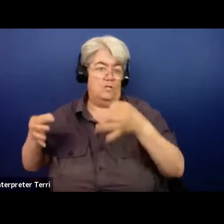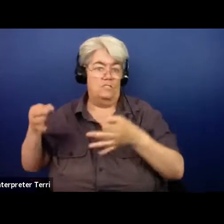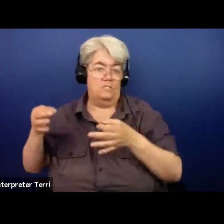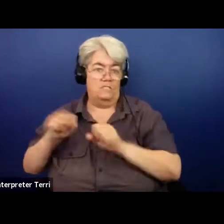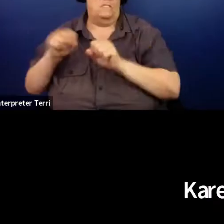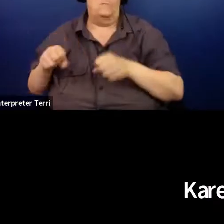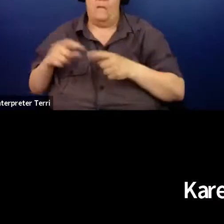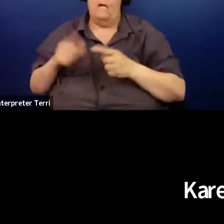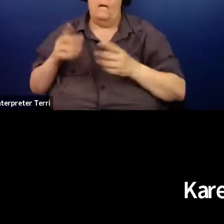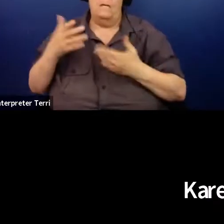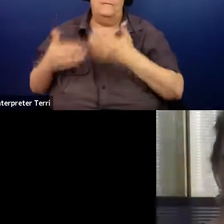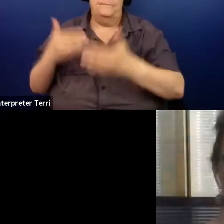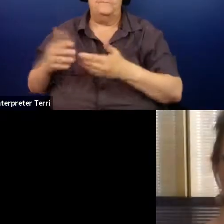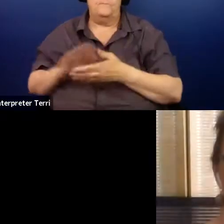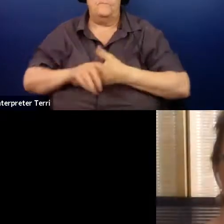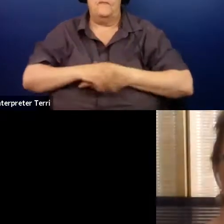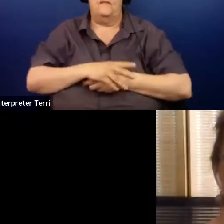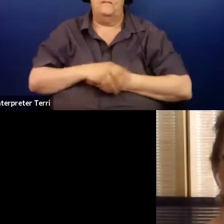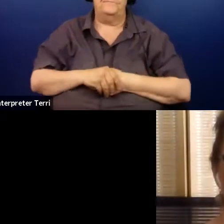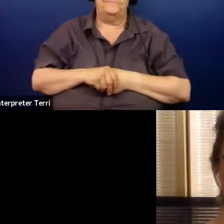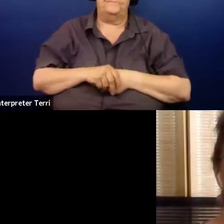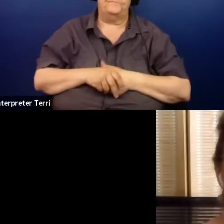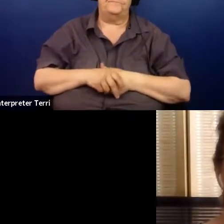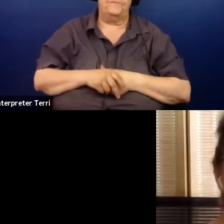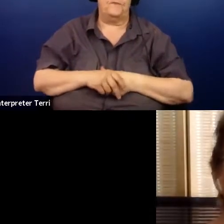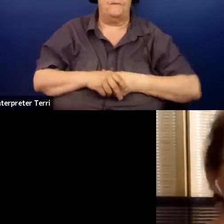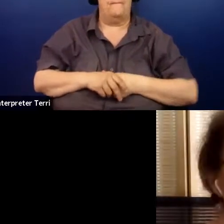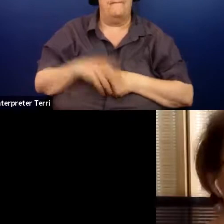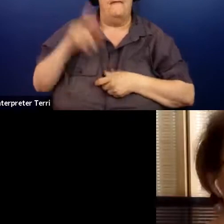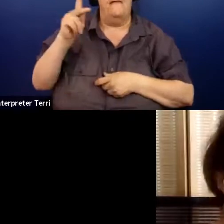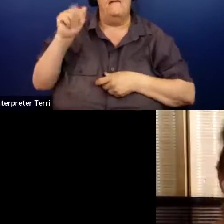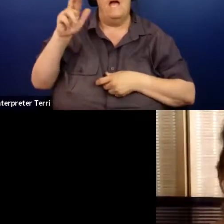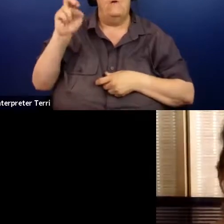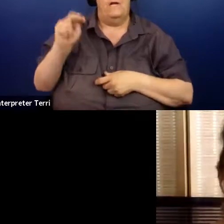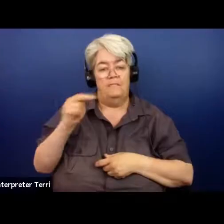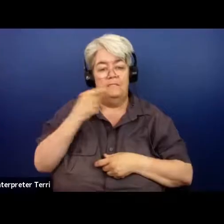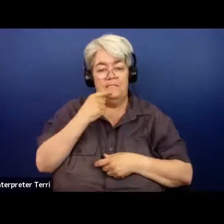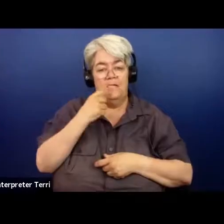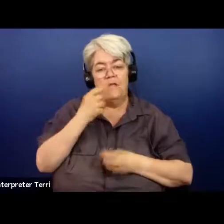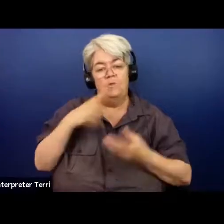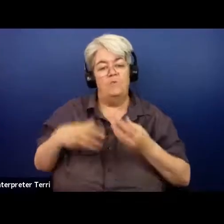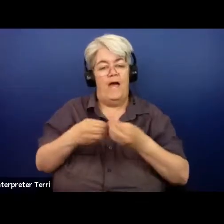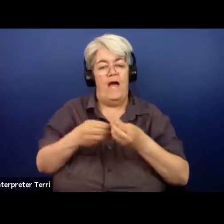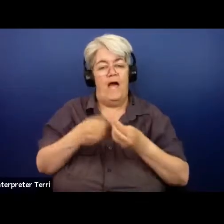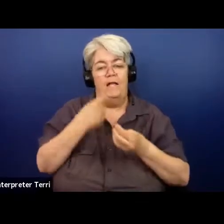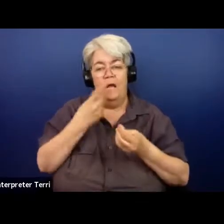And this is Karen. I was only going to add that I think a strategy that has helped